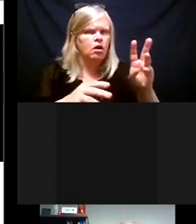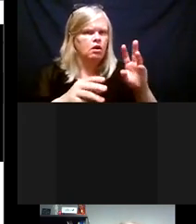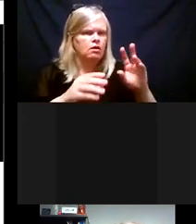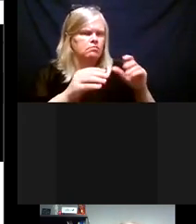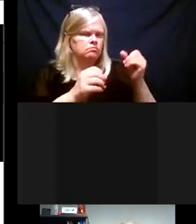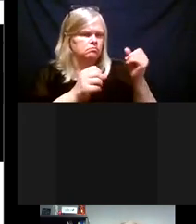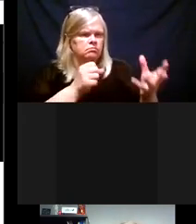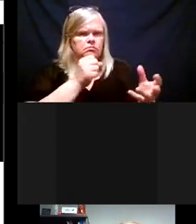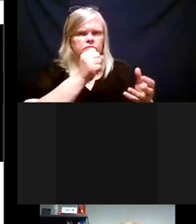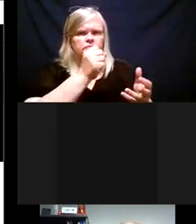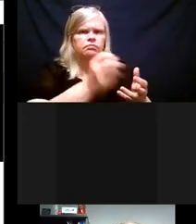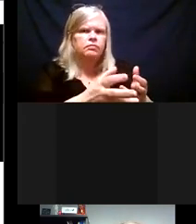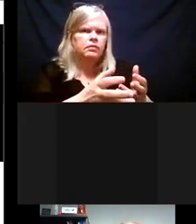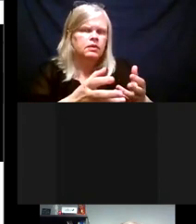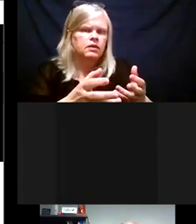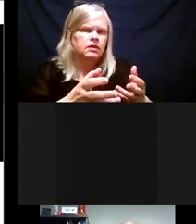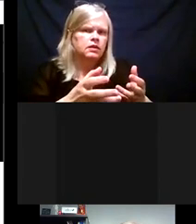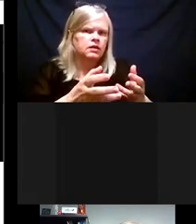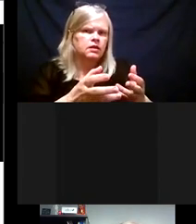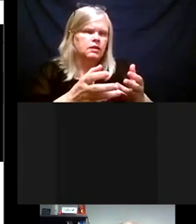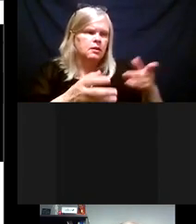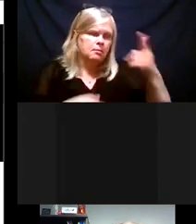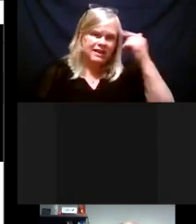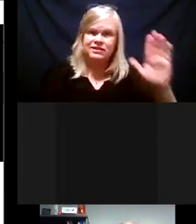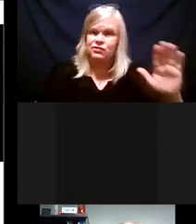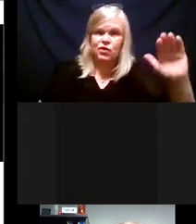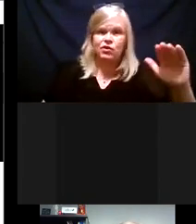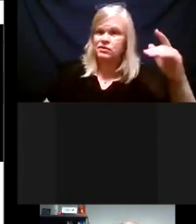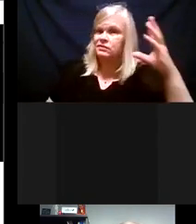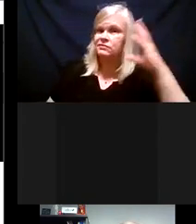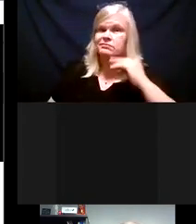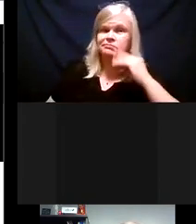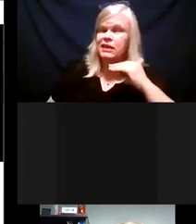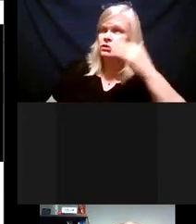IDEOLOGY OVER THEIR EXPERIENCE BECAUSE THEY MAY NOT CHOOSE TO